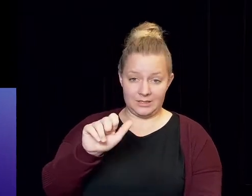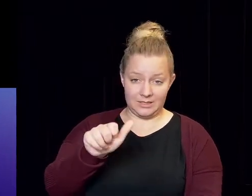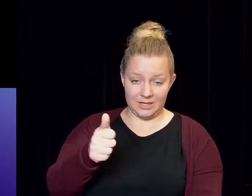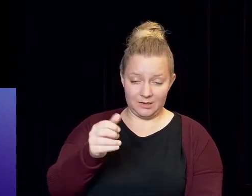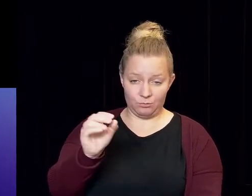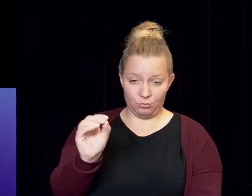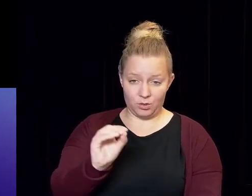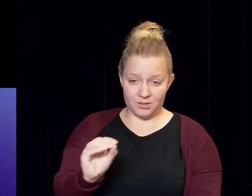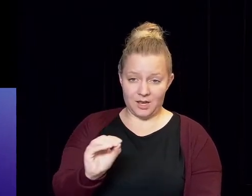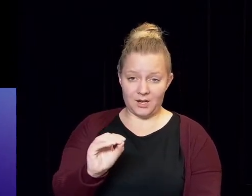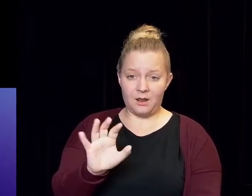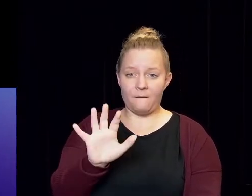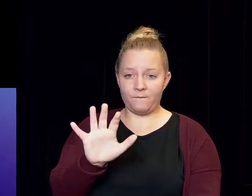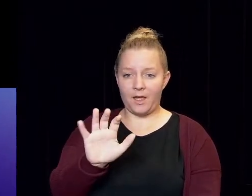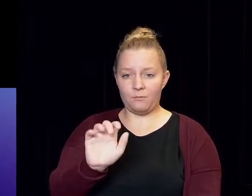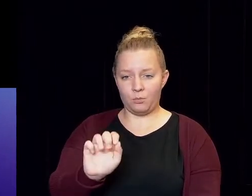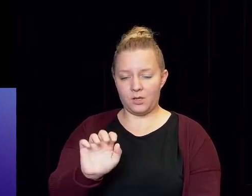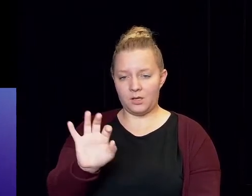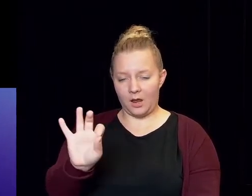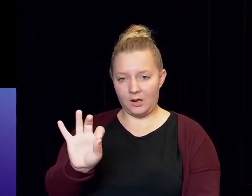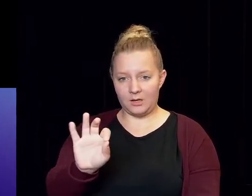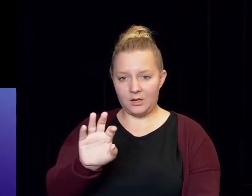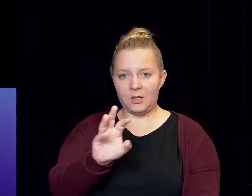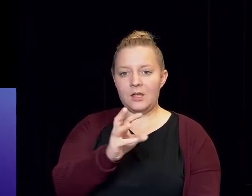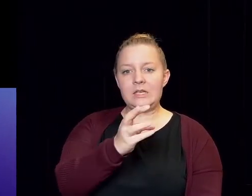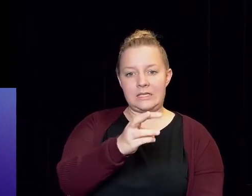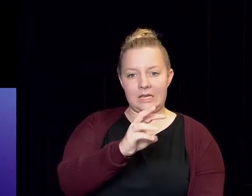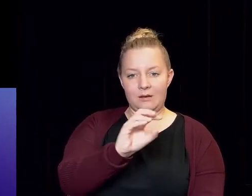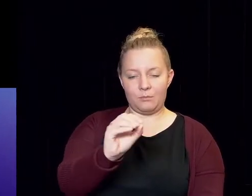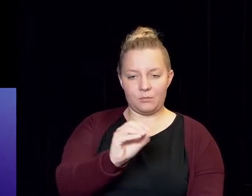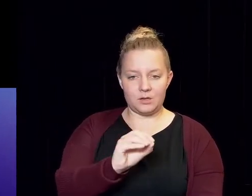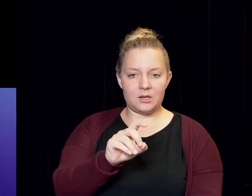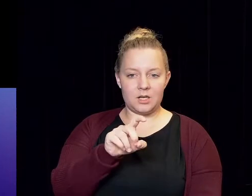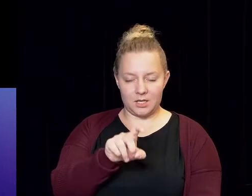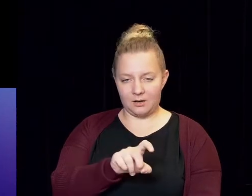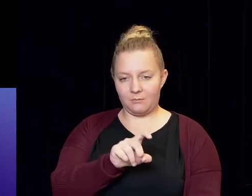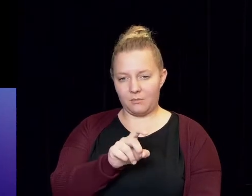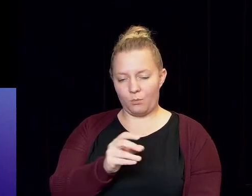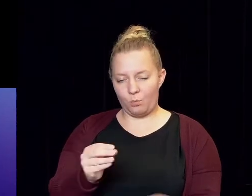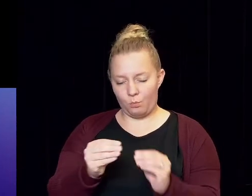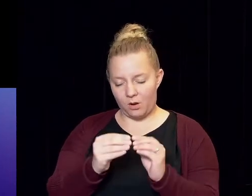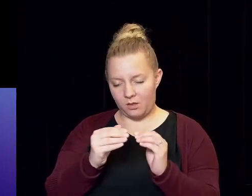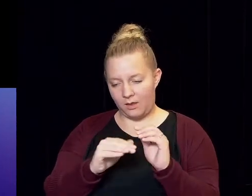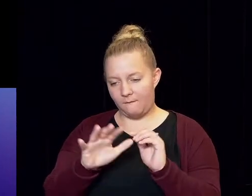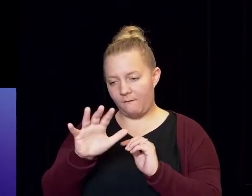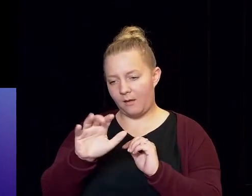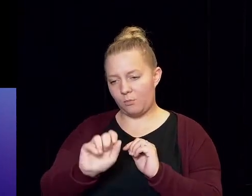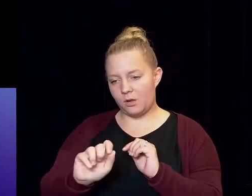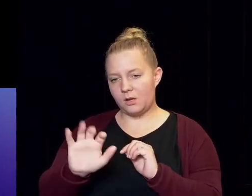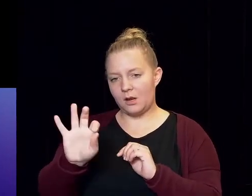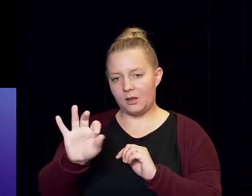would be 5.9. So, 16% needs to be a little more than 5.9 and so that is right here. That's